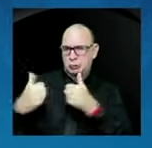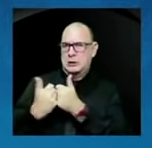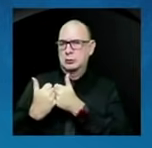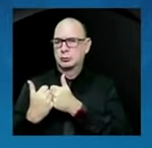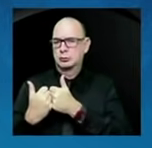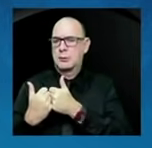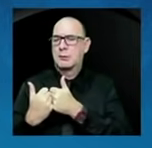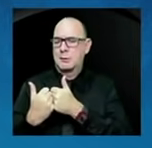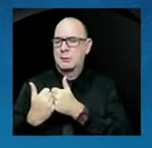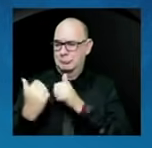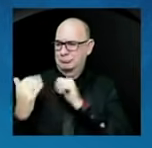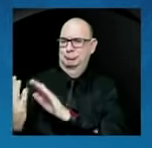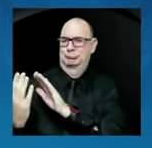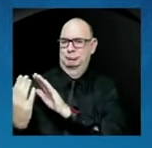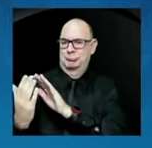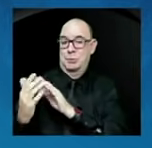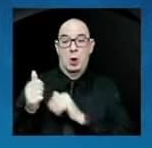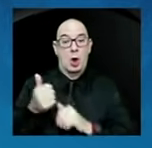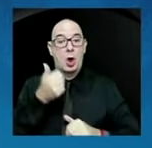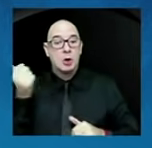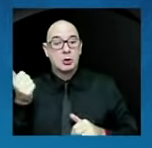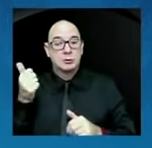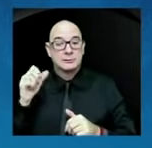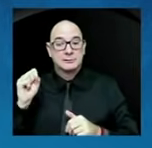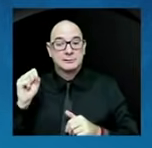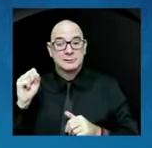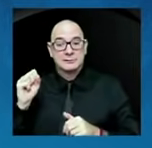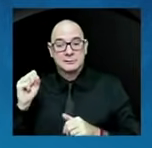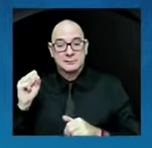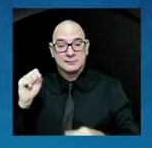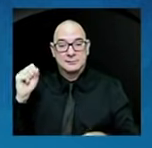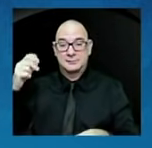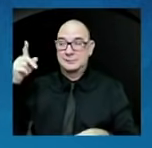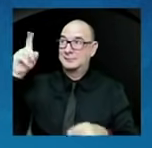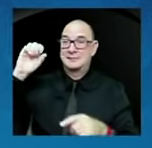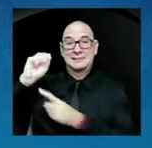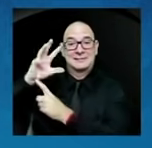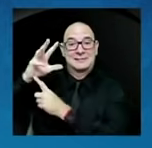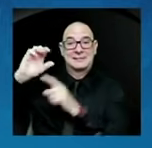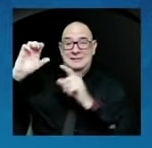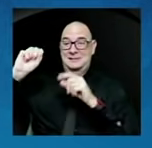COMBAT CLIMATE CHANGE HEAD ON.